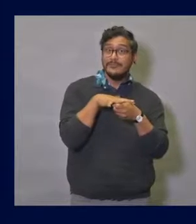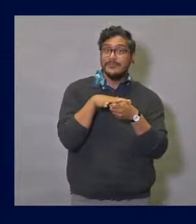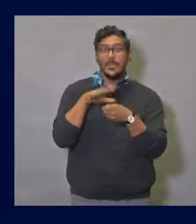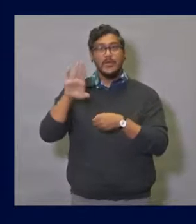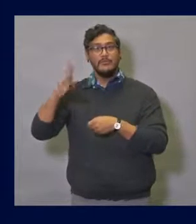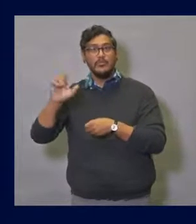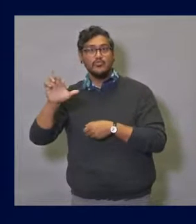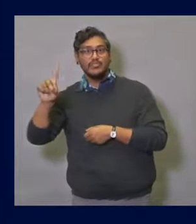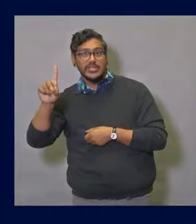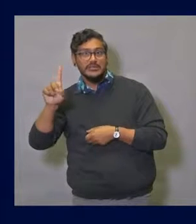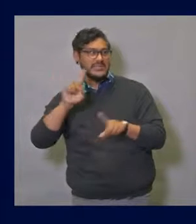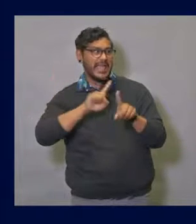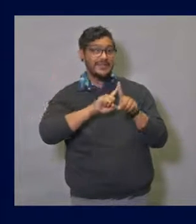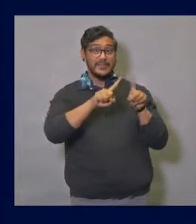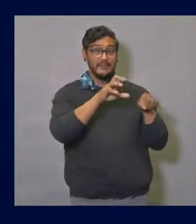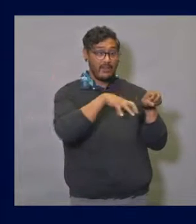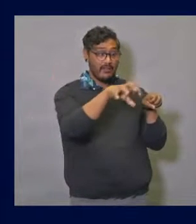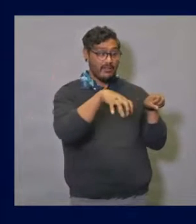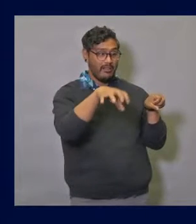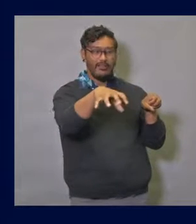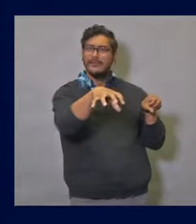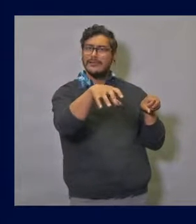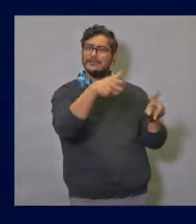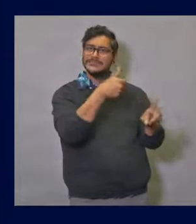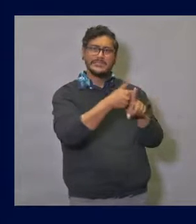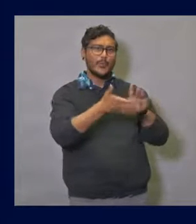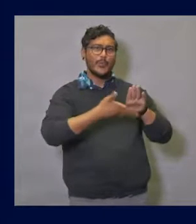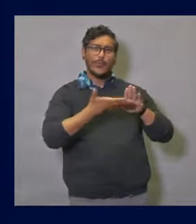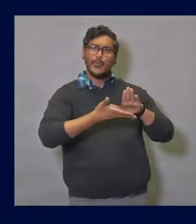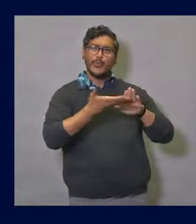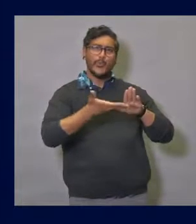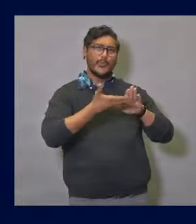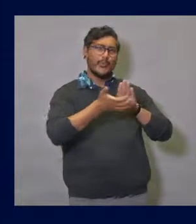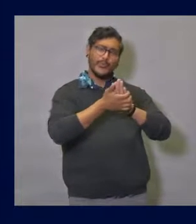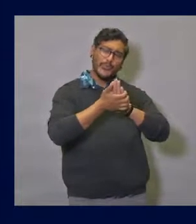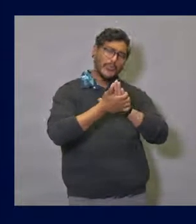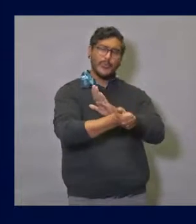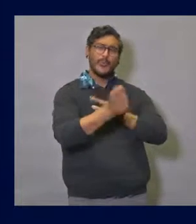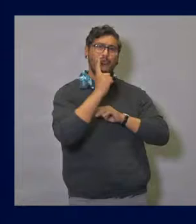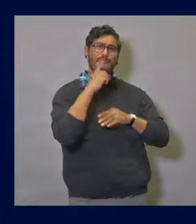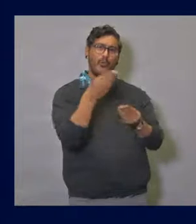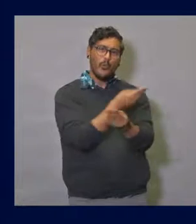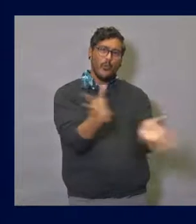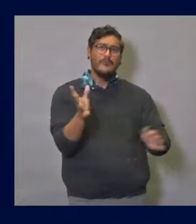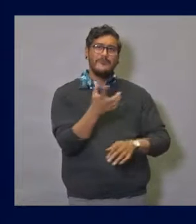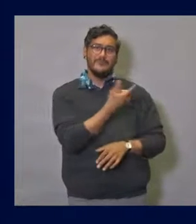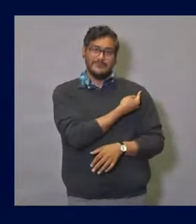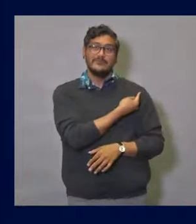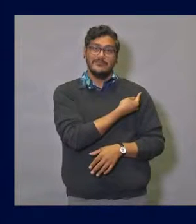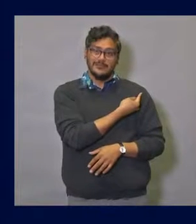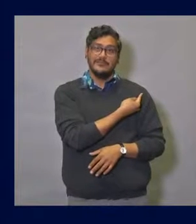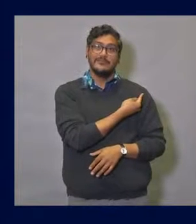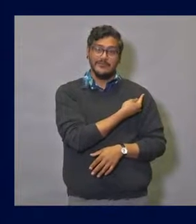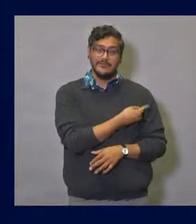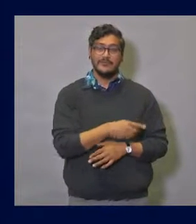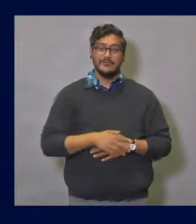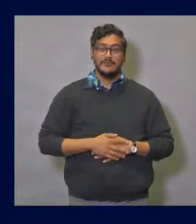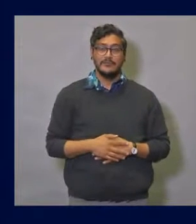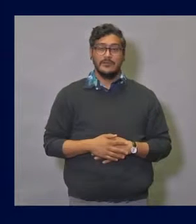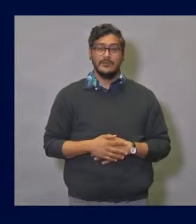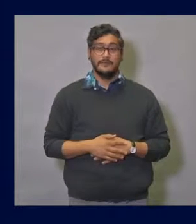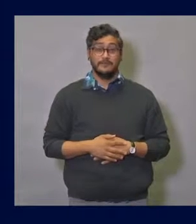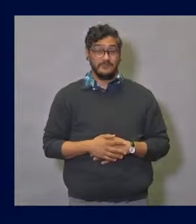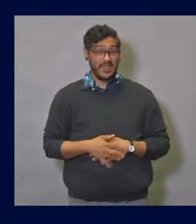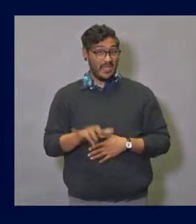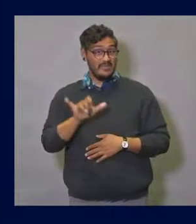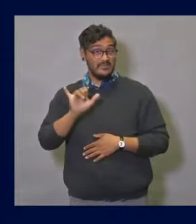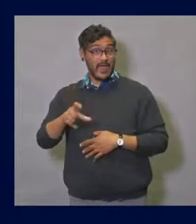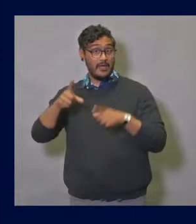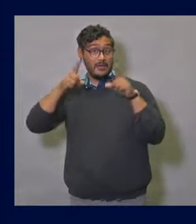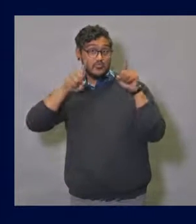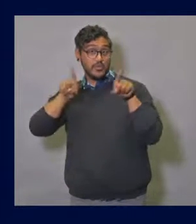DE LOS SOCIOS DE VACUNACIÓN QUE